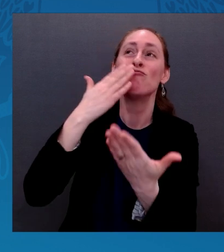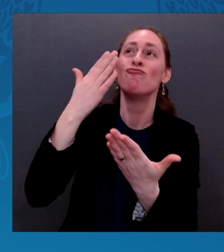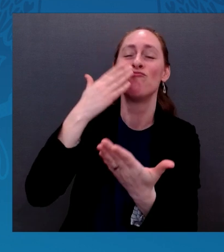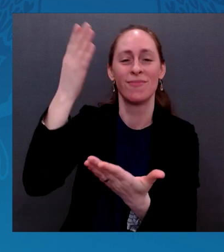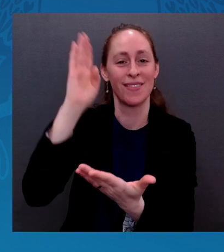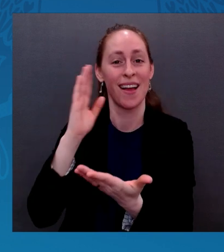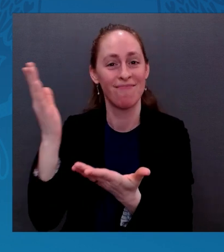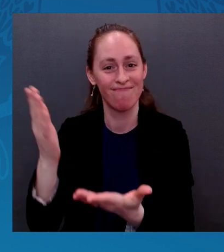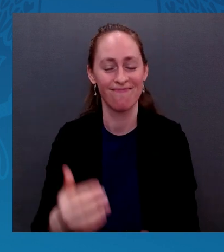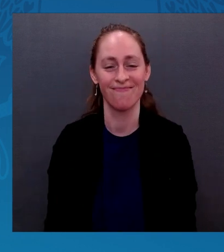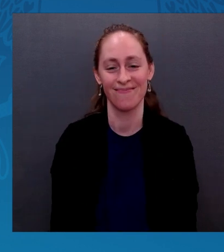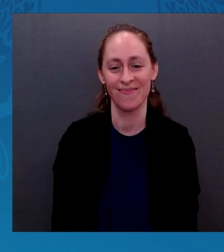and Madam President.